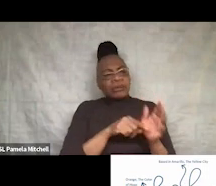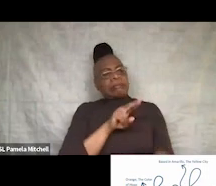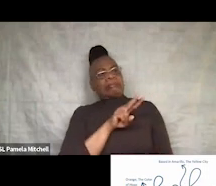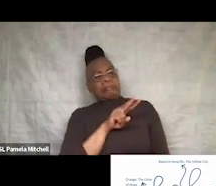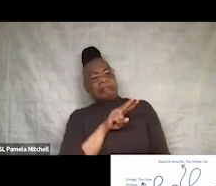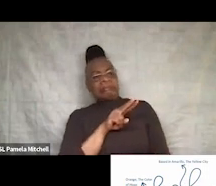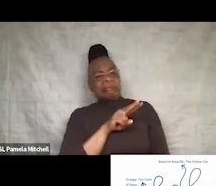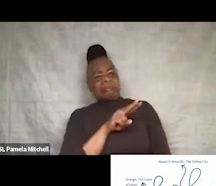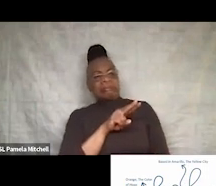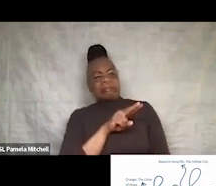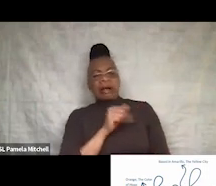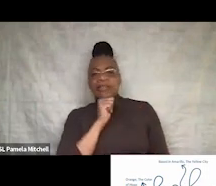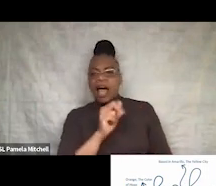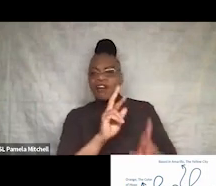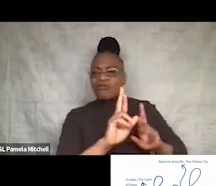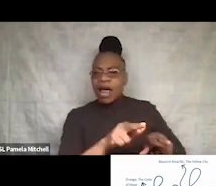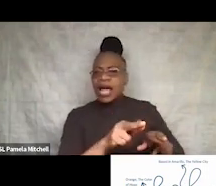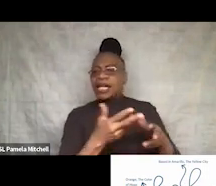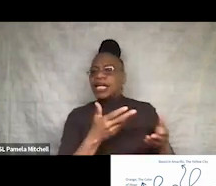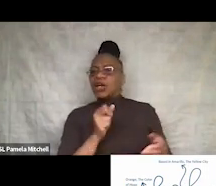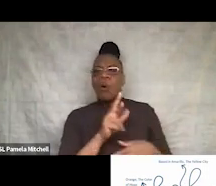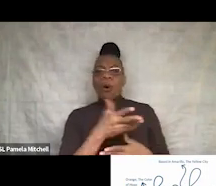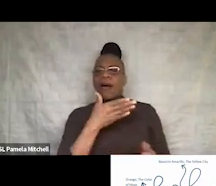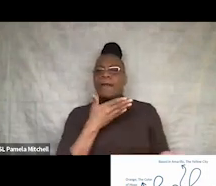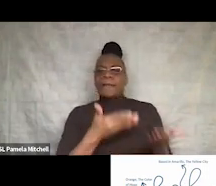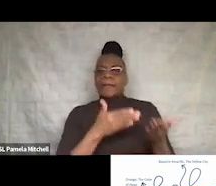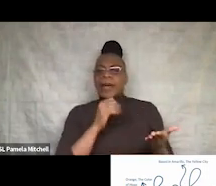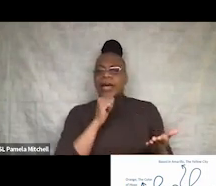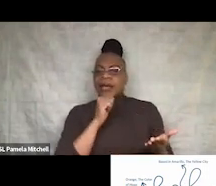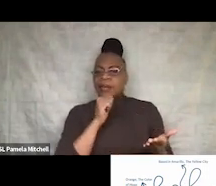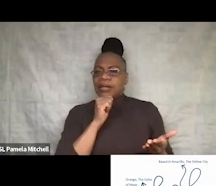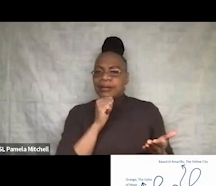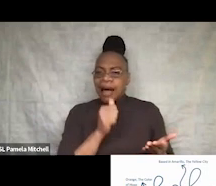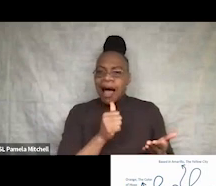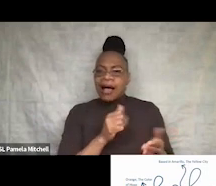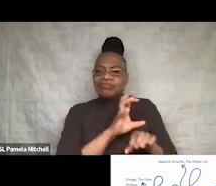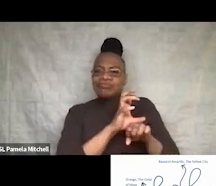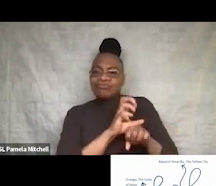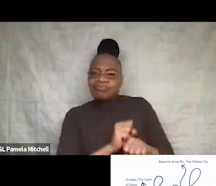maybe aren't early adopters to new concepts, and really spend the energy on folks that are willing